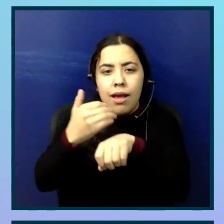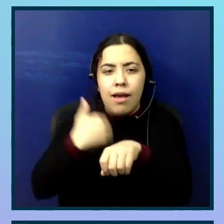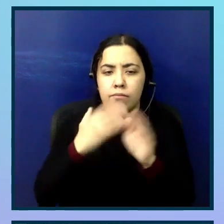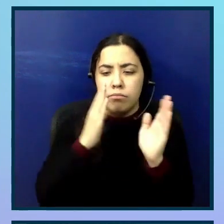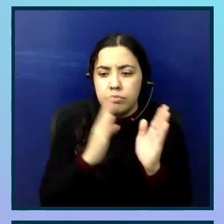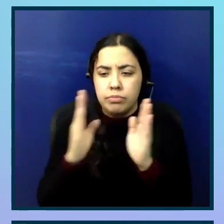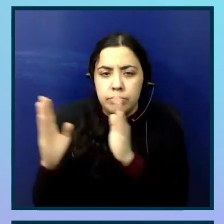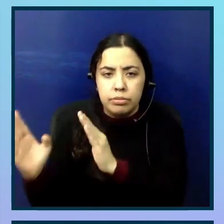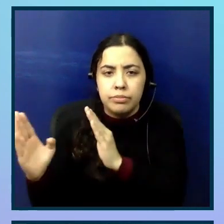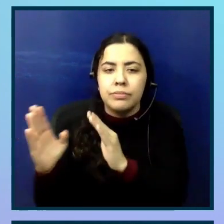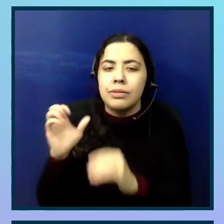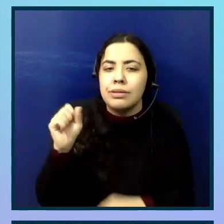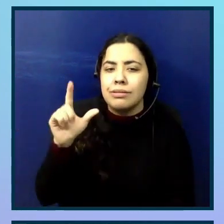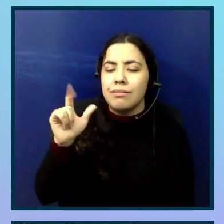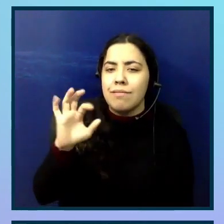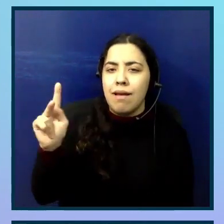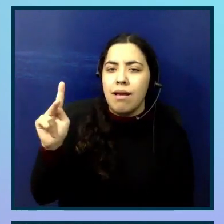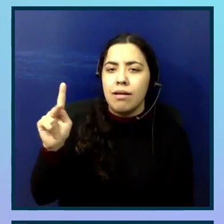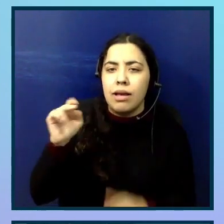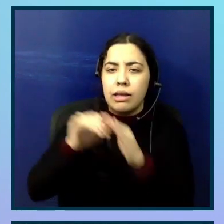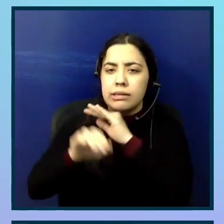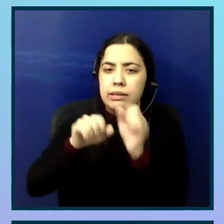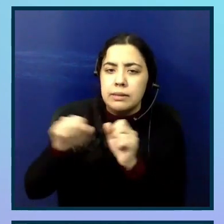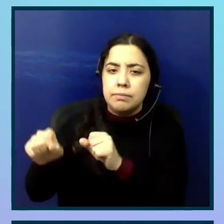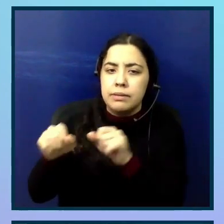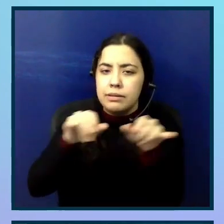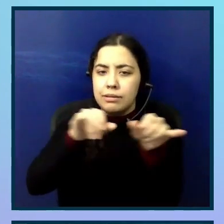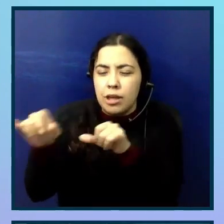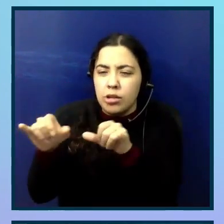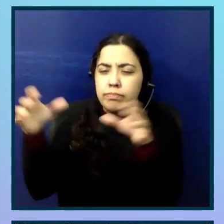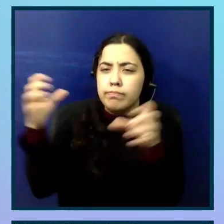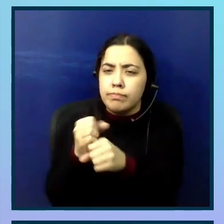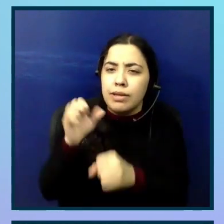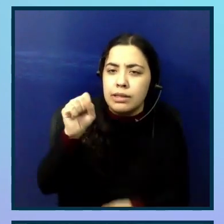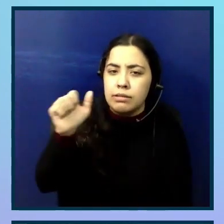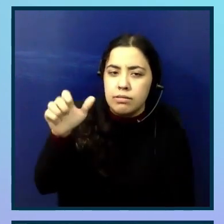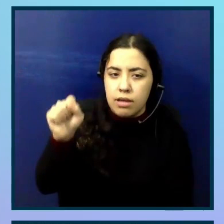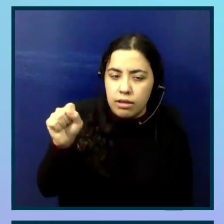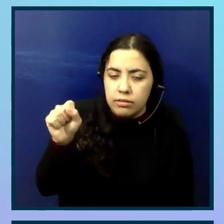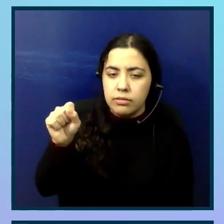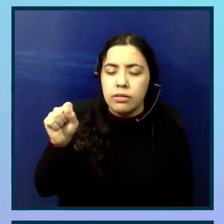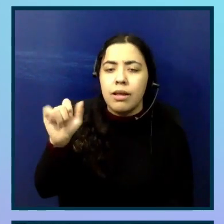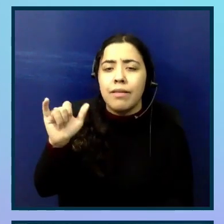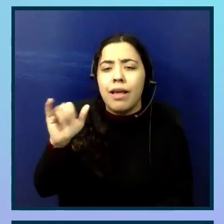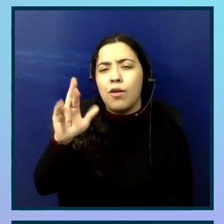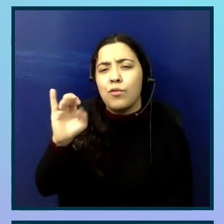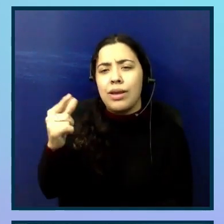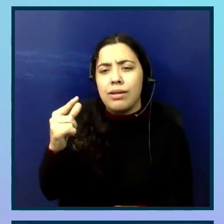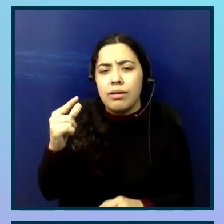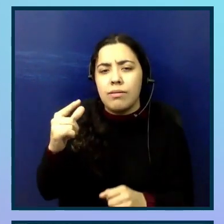It was a simple rating scale that grades features, A, B or C, C being the minimum rating